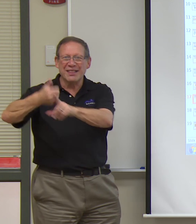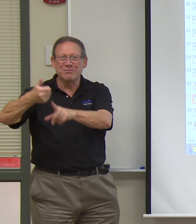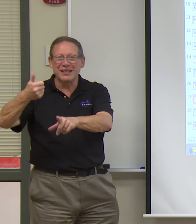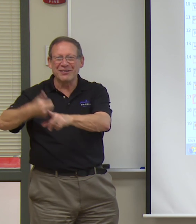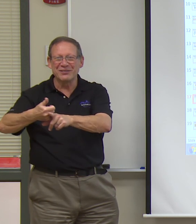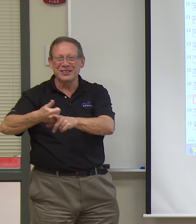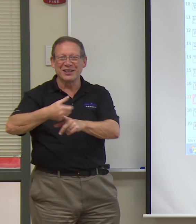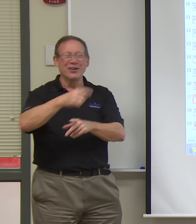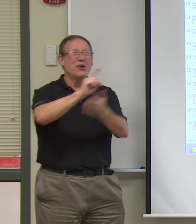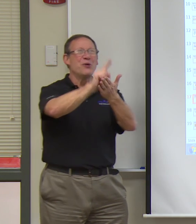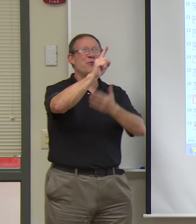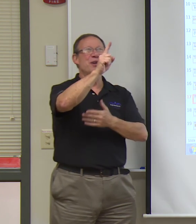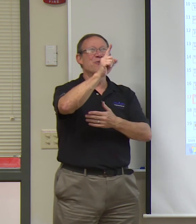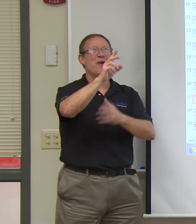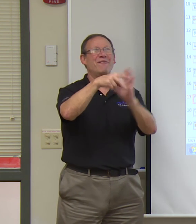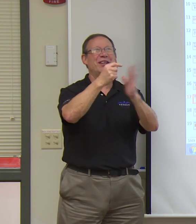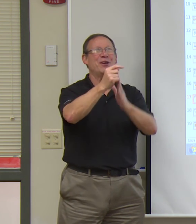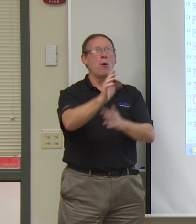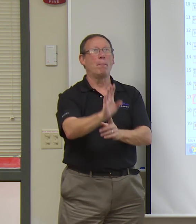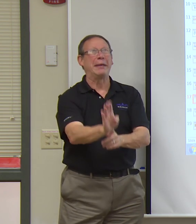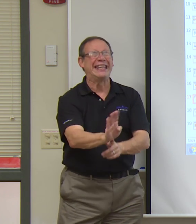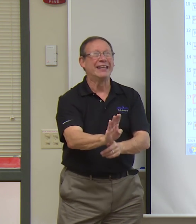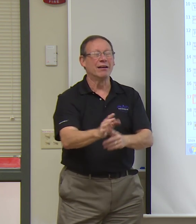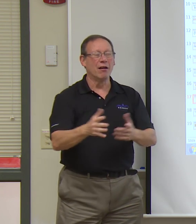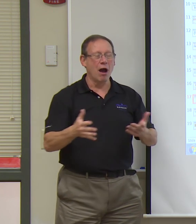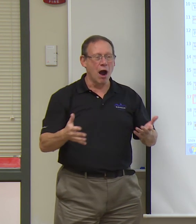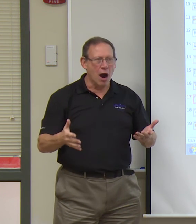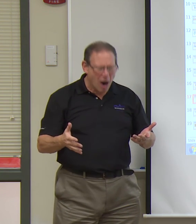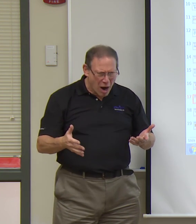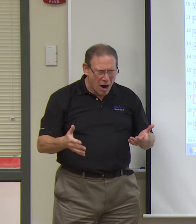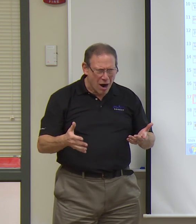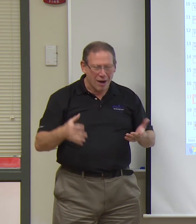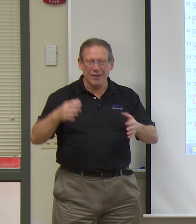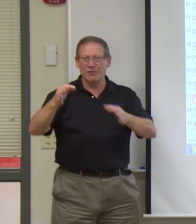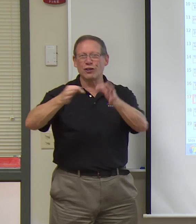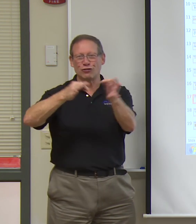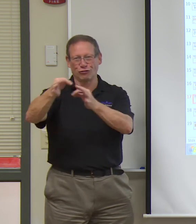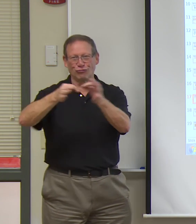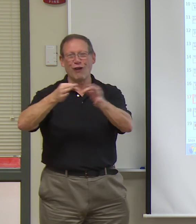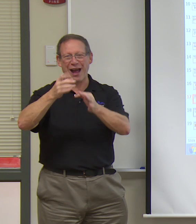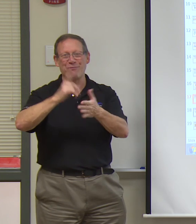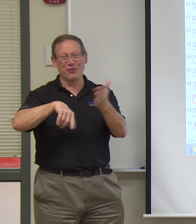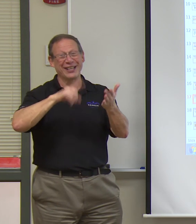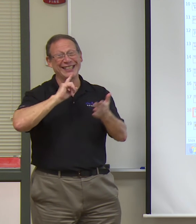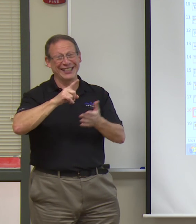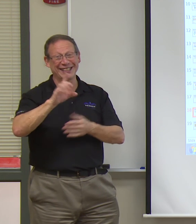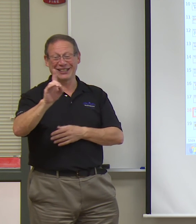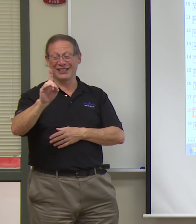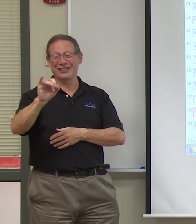and they're trying to find the one they need. So, again, descriptive titles help you, help your students.